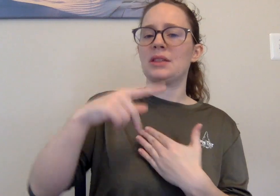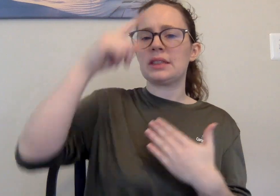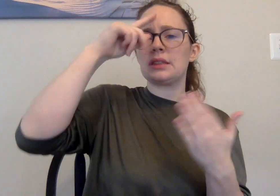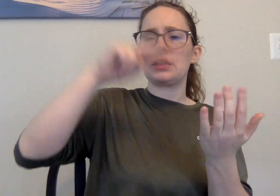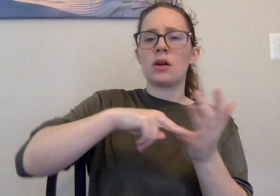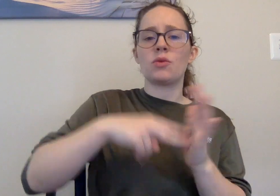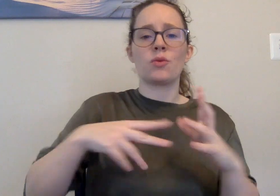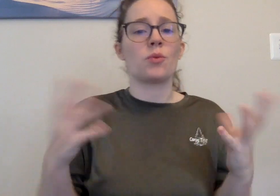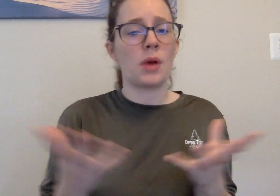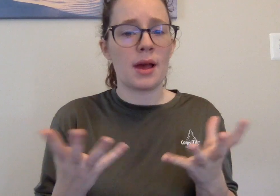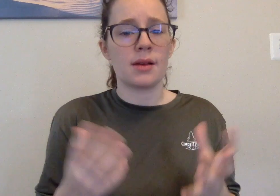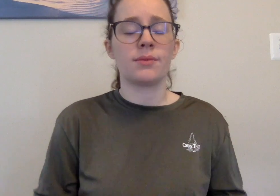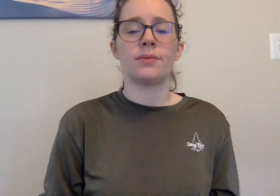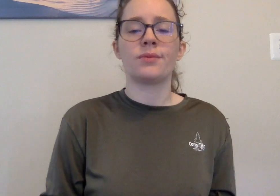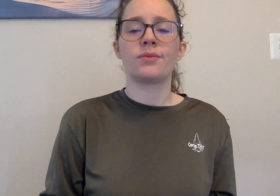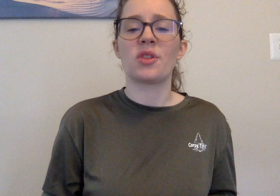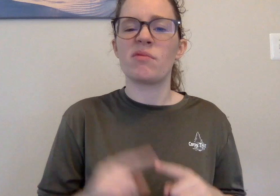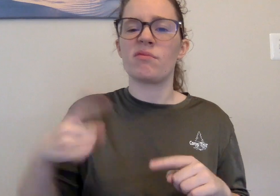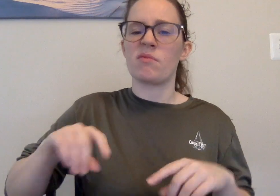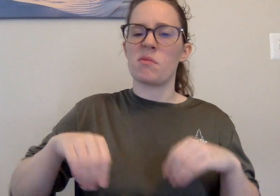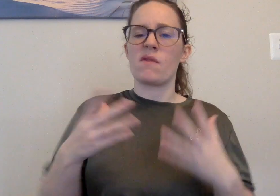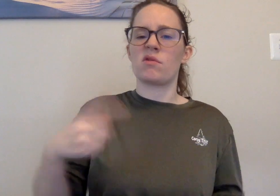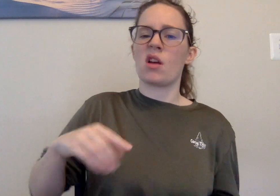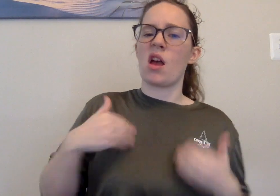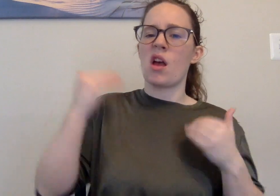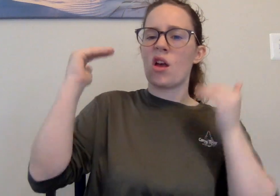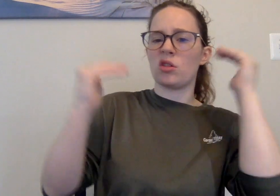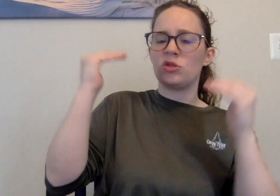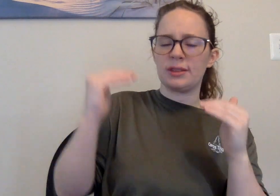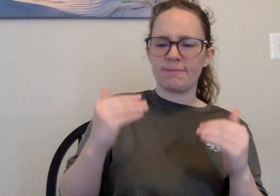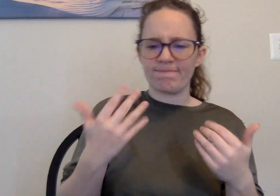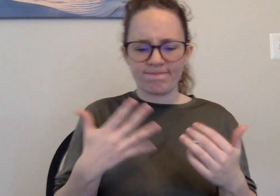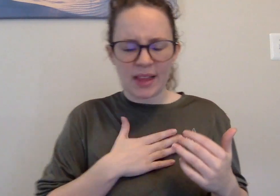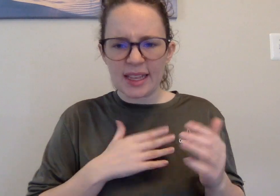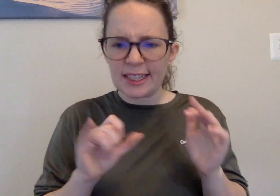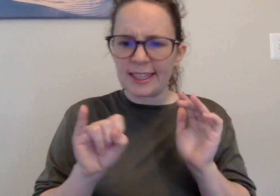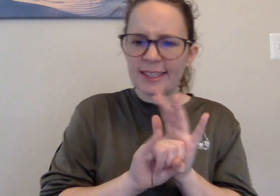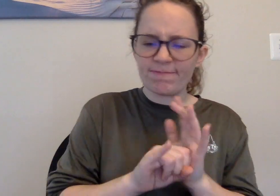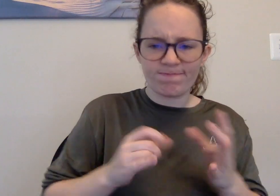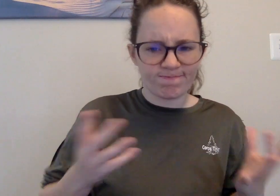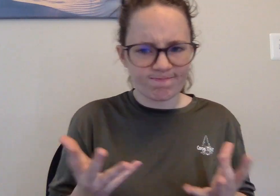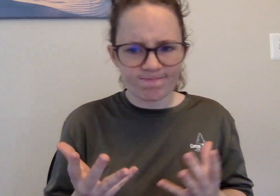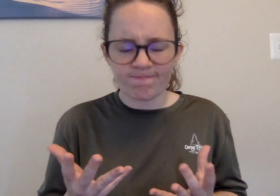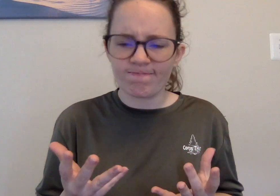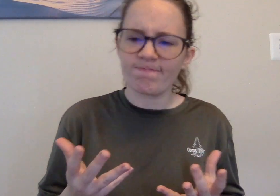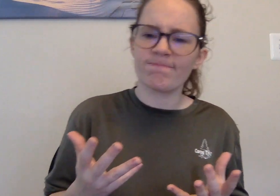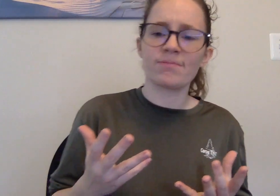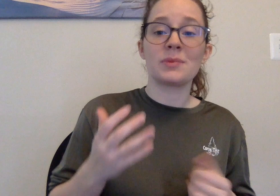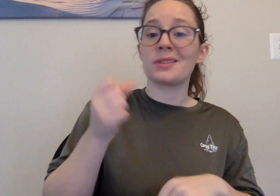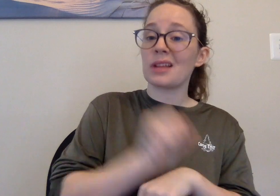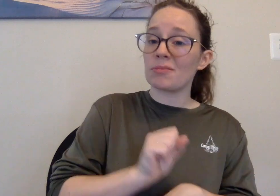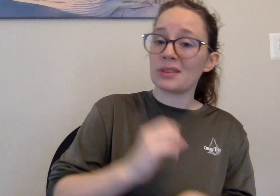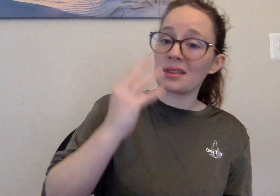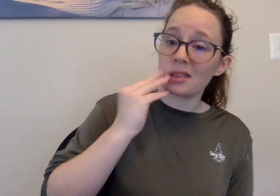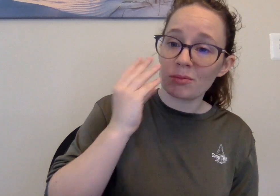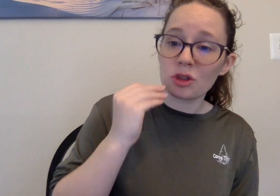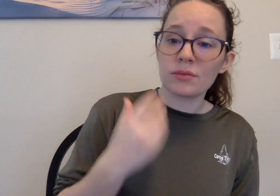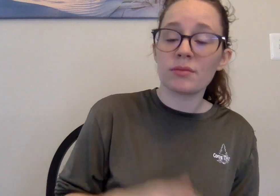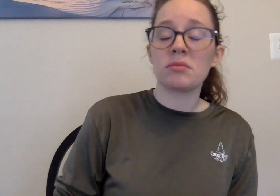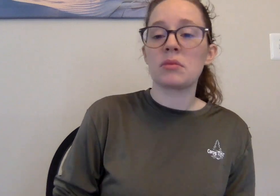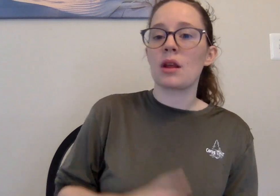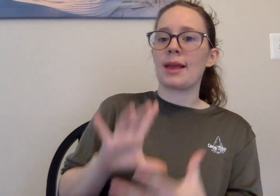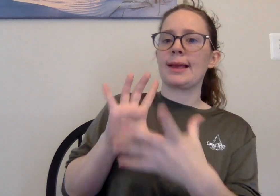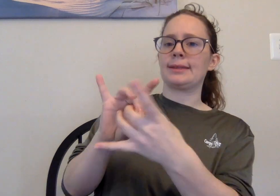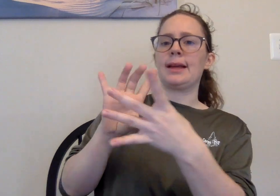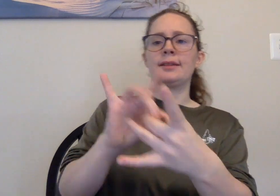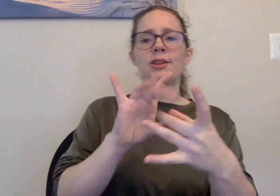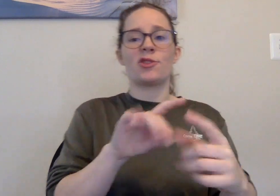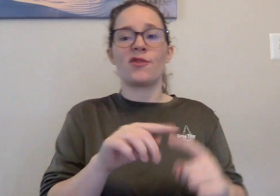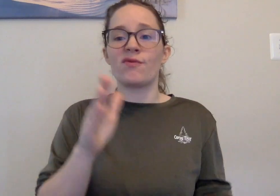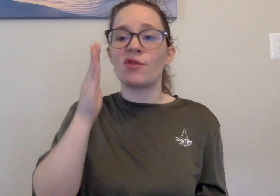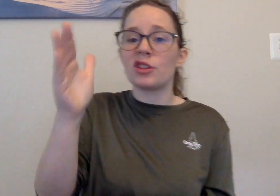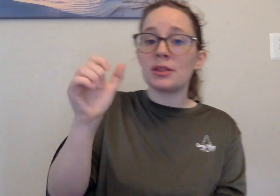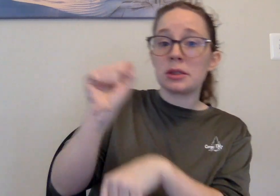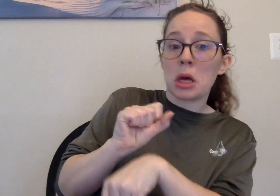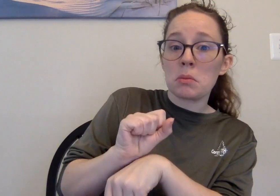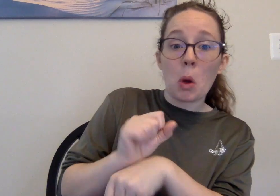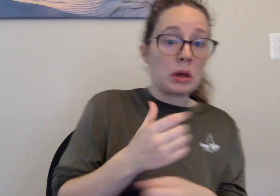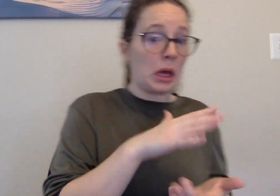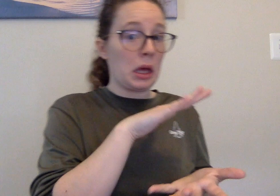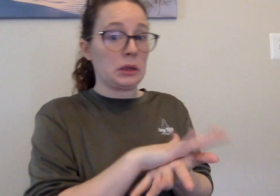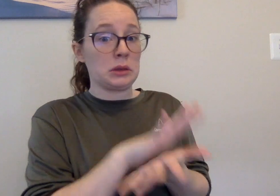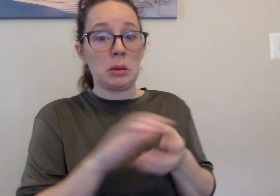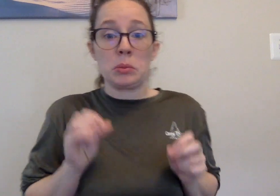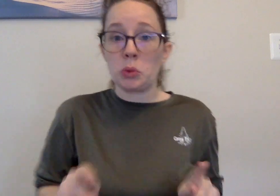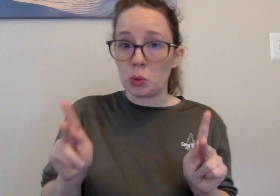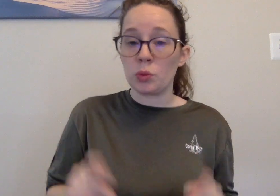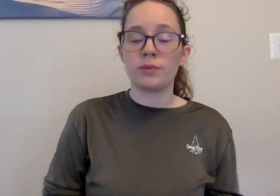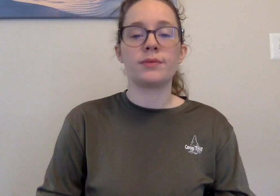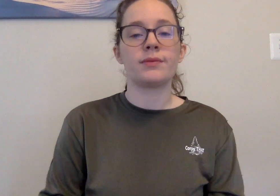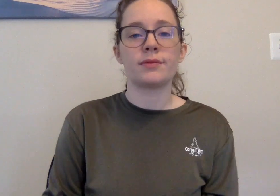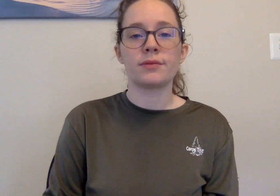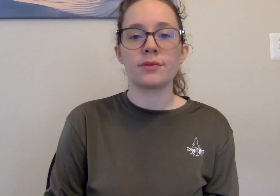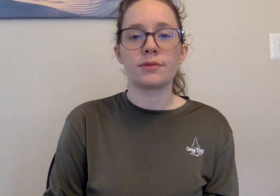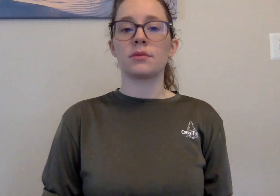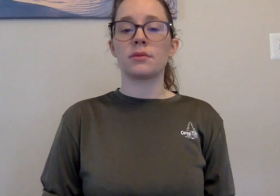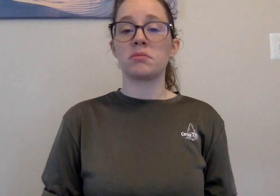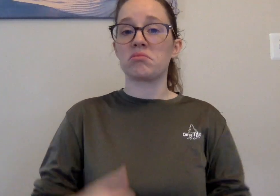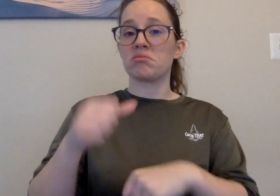This job has the intention to provide young adult with a sense of identity, job experience and connections to future job and academic experiences